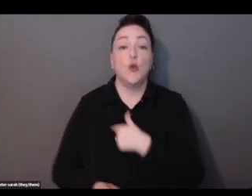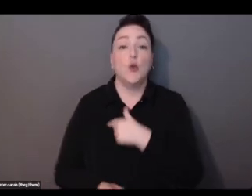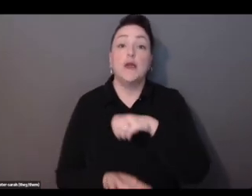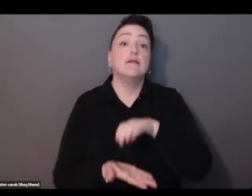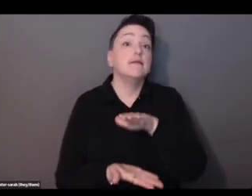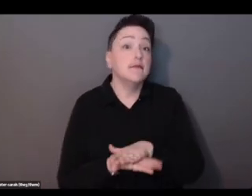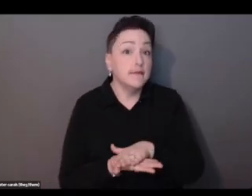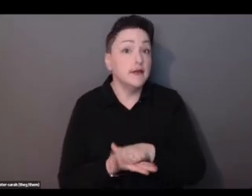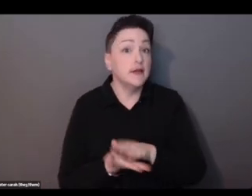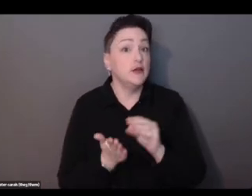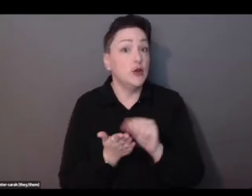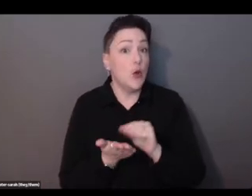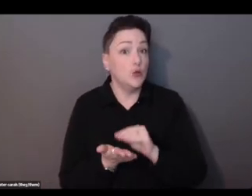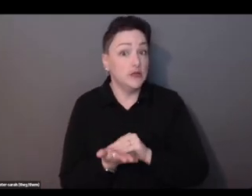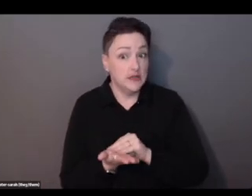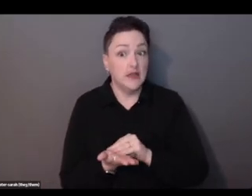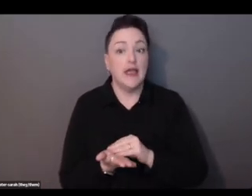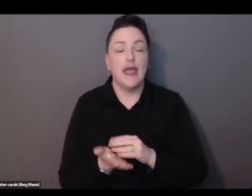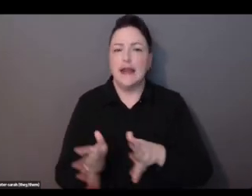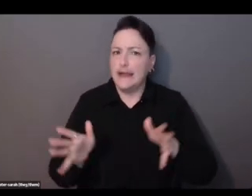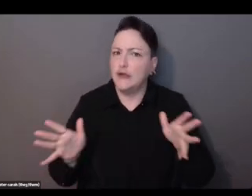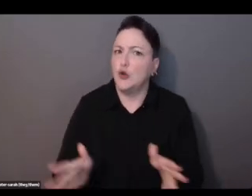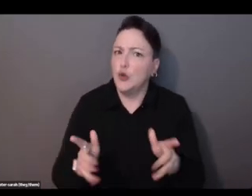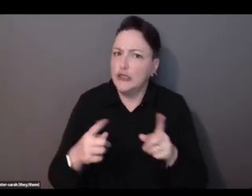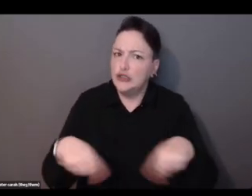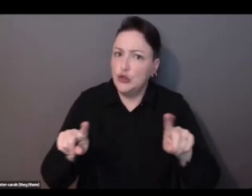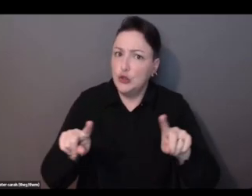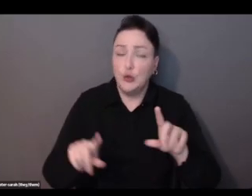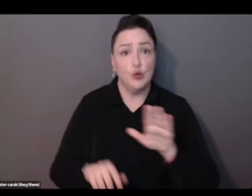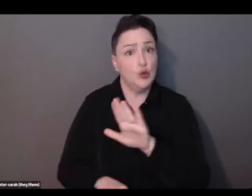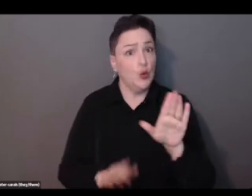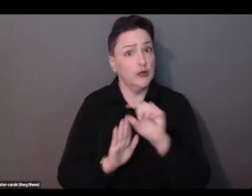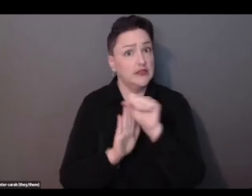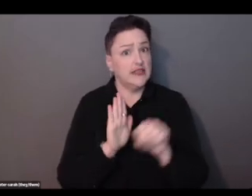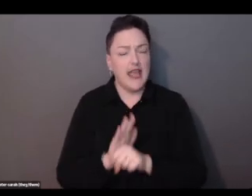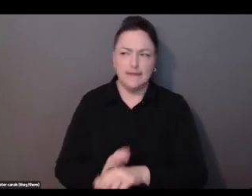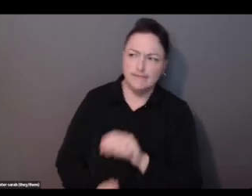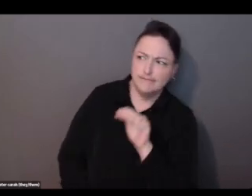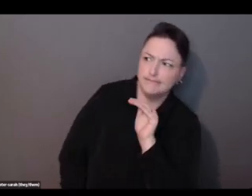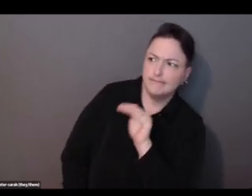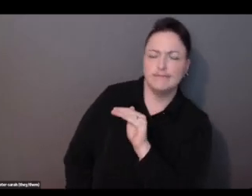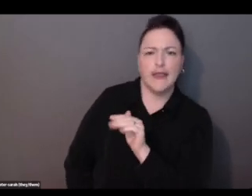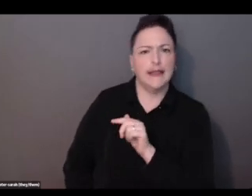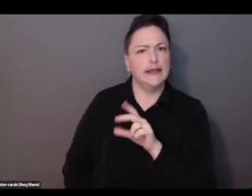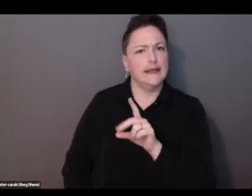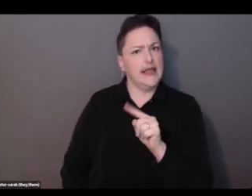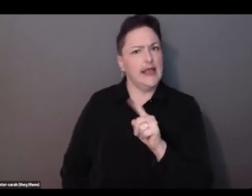everyone to push your state to improve their data quality and reporting so